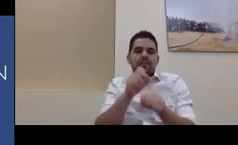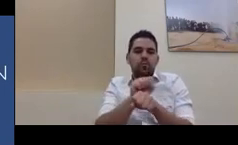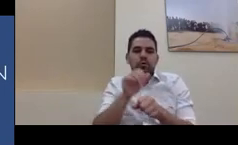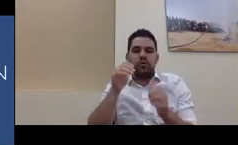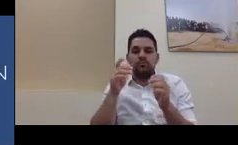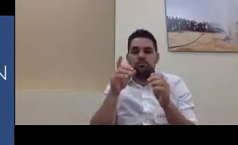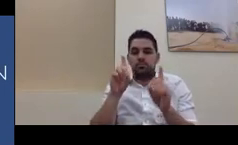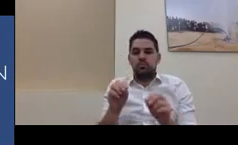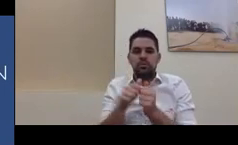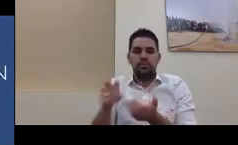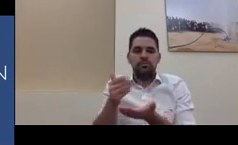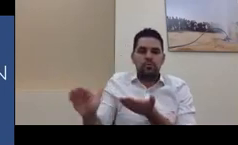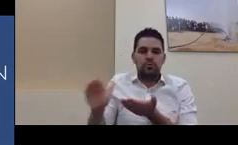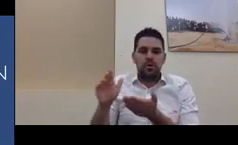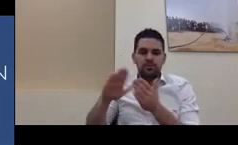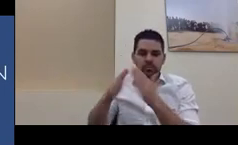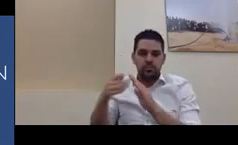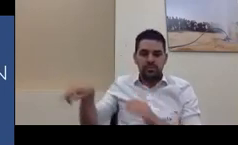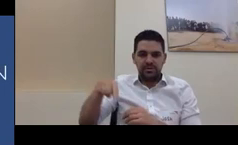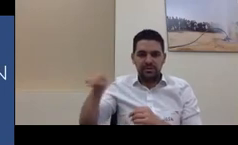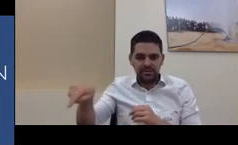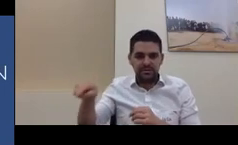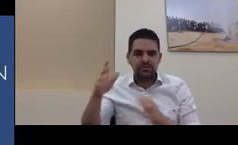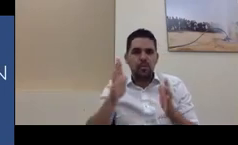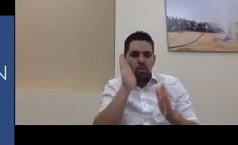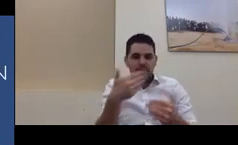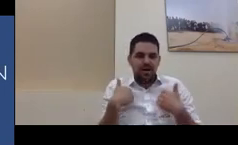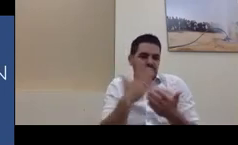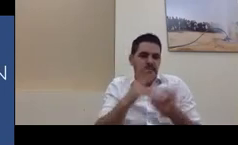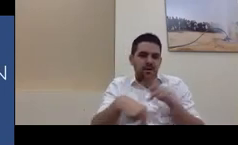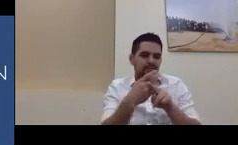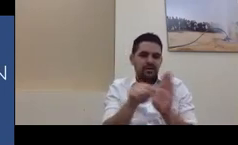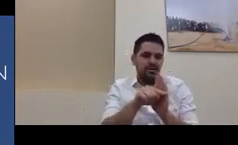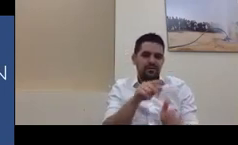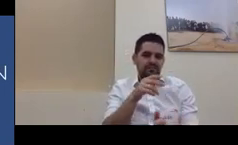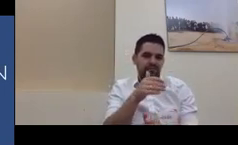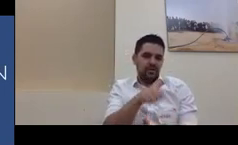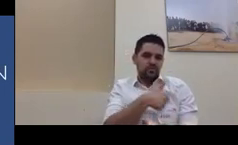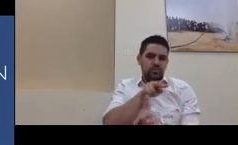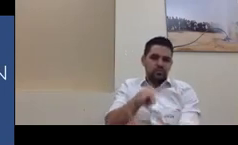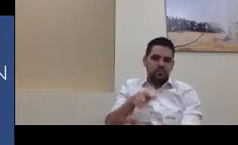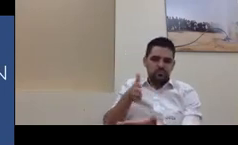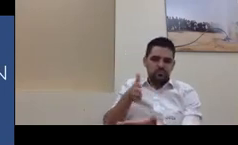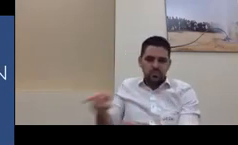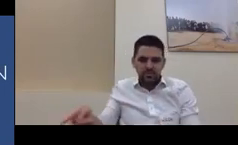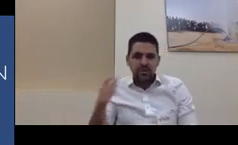Any type of work that we do with marginalized communities will have some type of negative attitudes